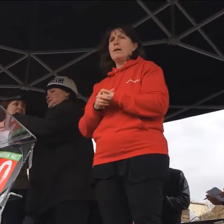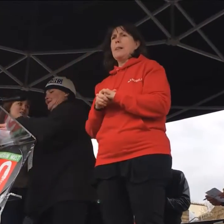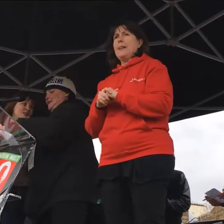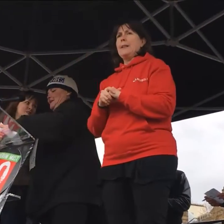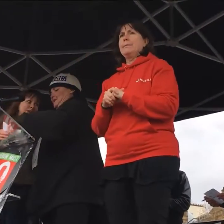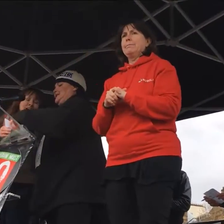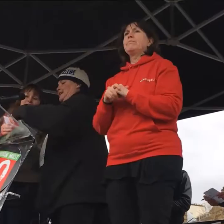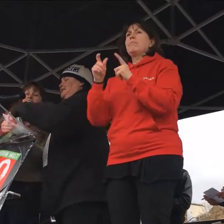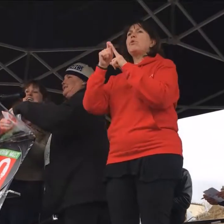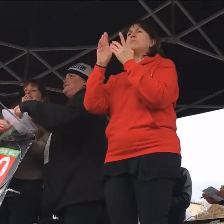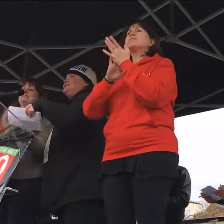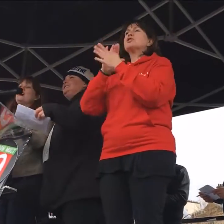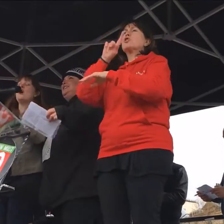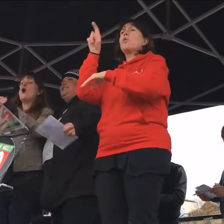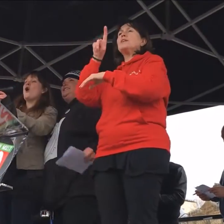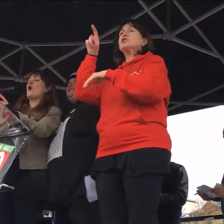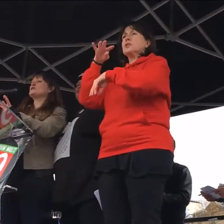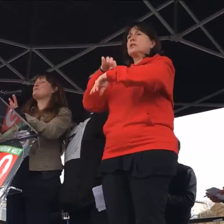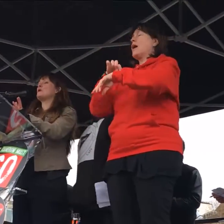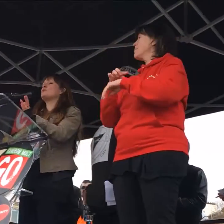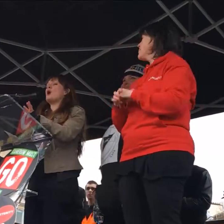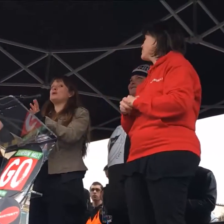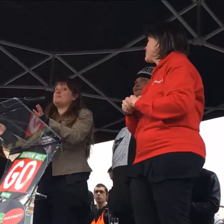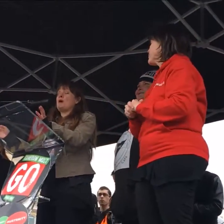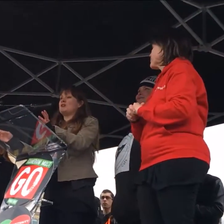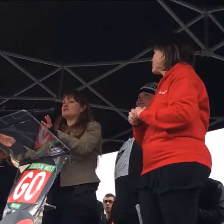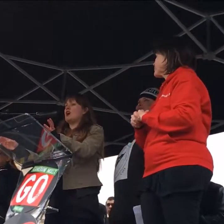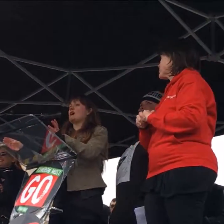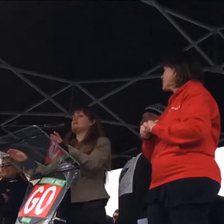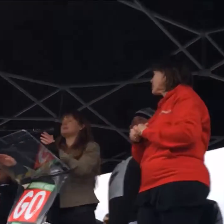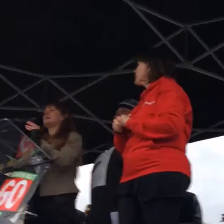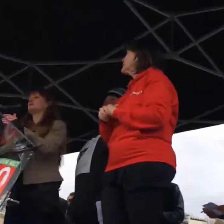how does the chant go Paula? Osborne won't apologise he'll just snort coke and tell us lies Paula:Osborne won't apologise, (crowd joins